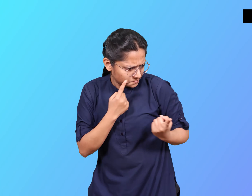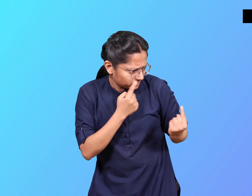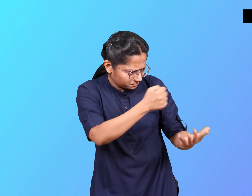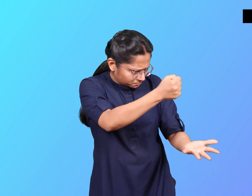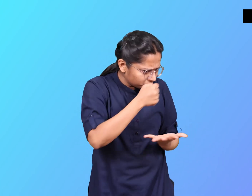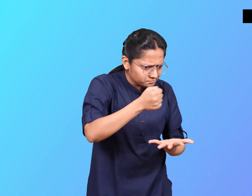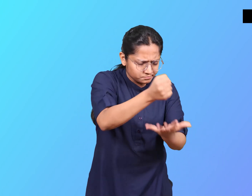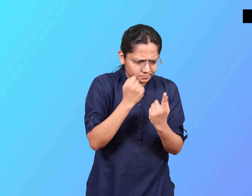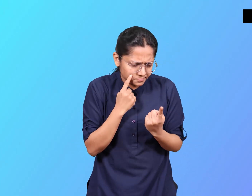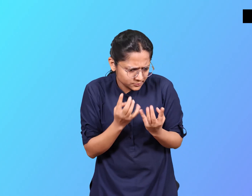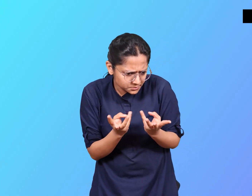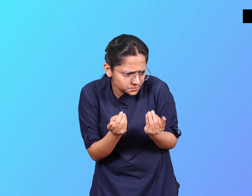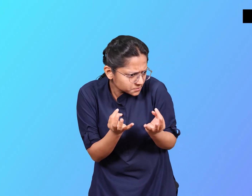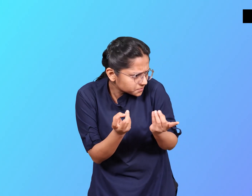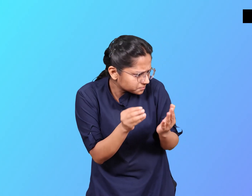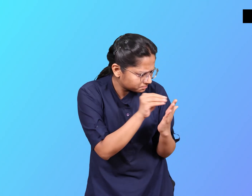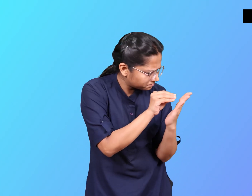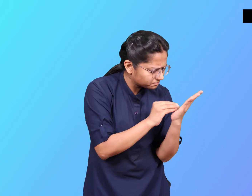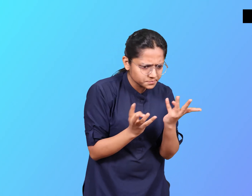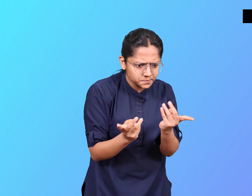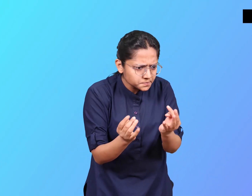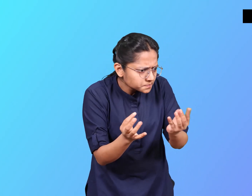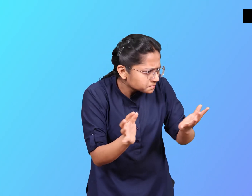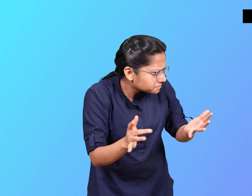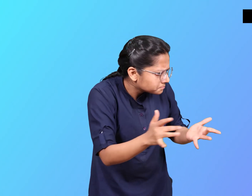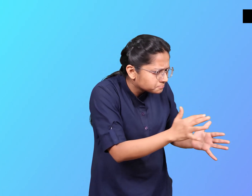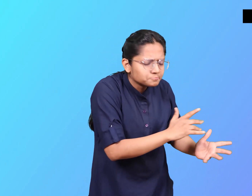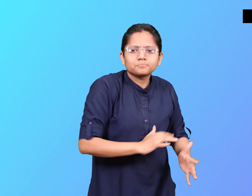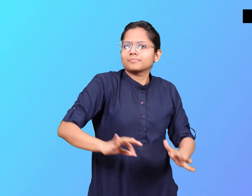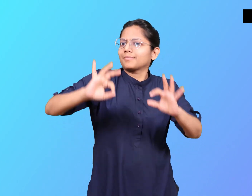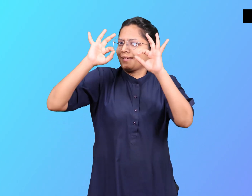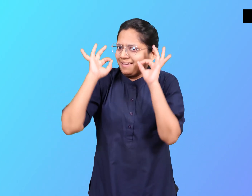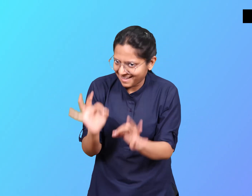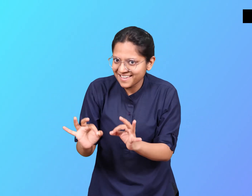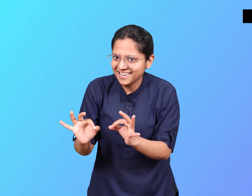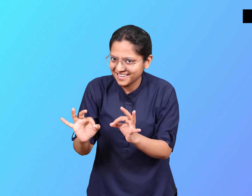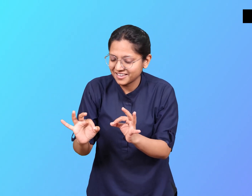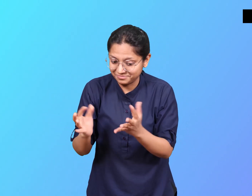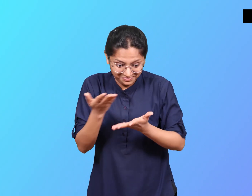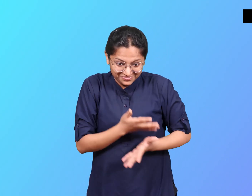We counted and weighed everything, and we wrote down the total weight.